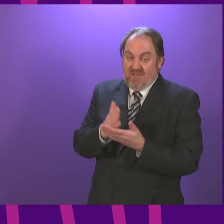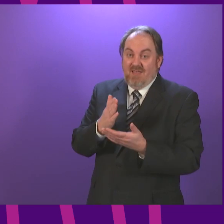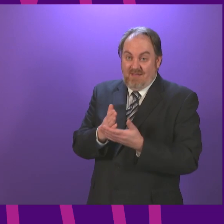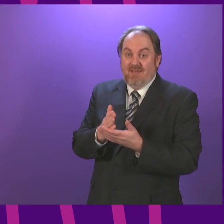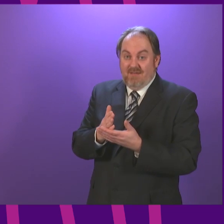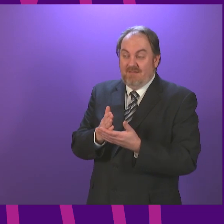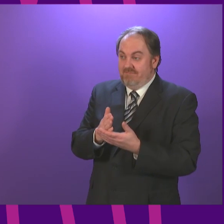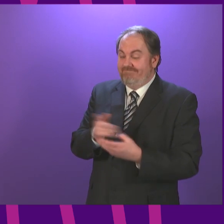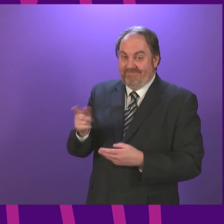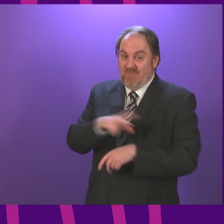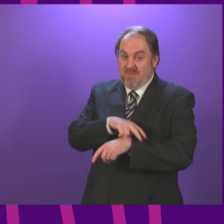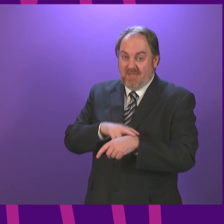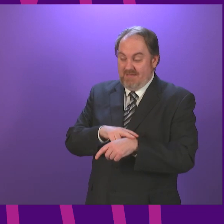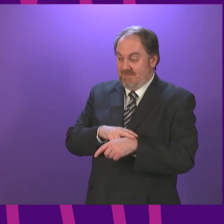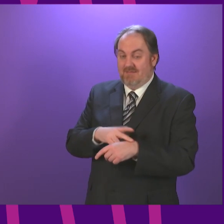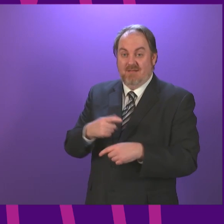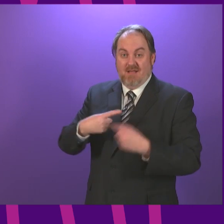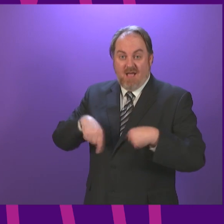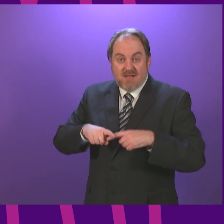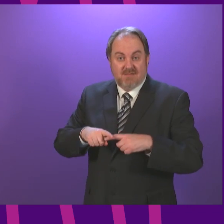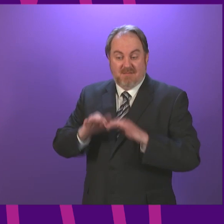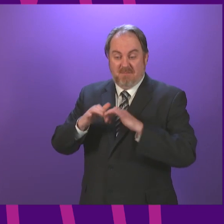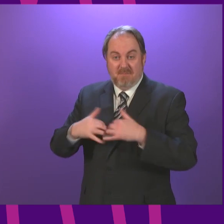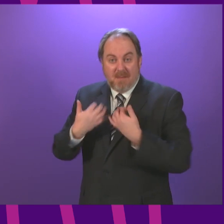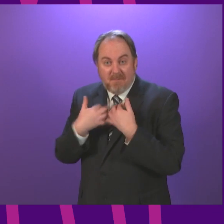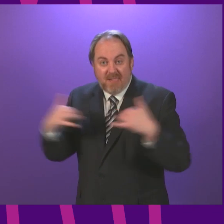answers after Friday’s meeting, but I ask the cabinet secretary whether the Scottish